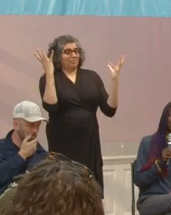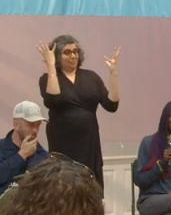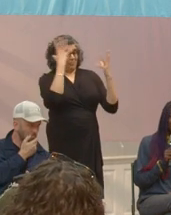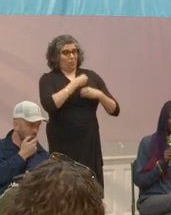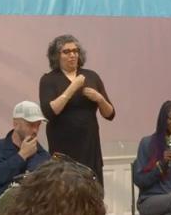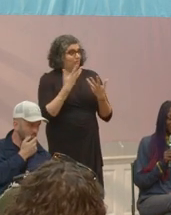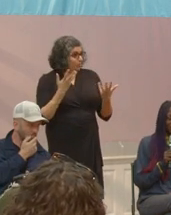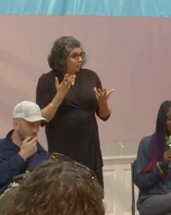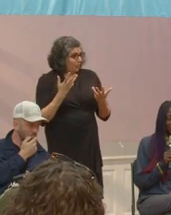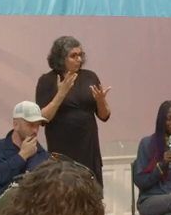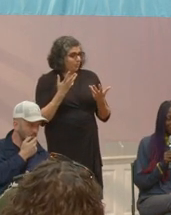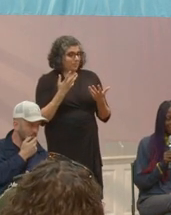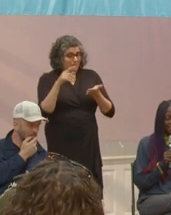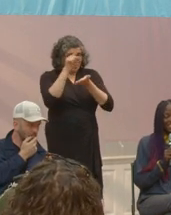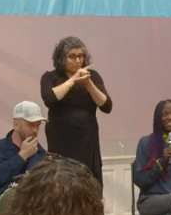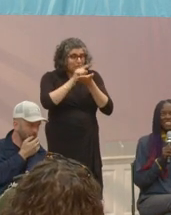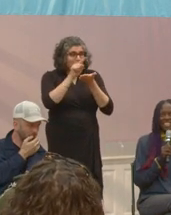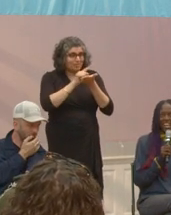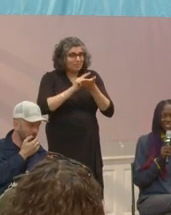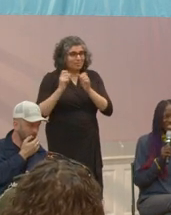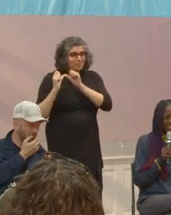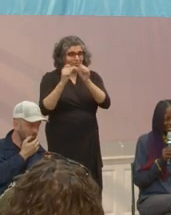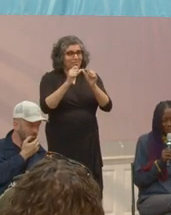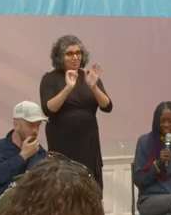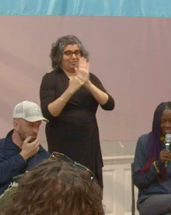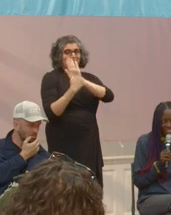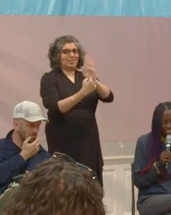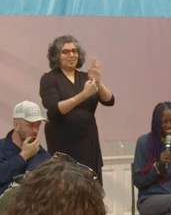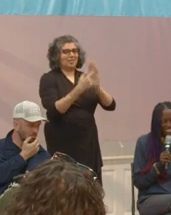of the installation, the gallery started to smell like a locker